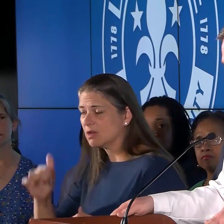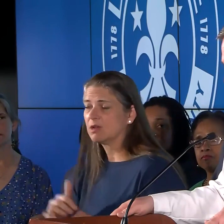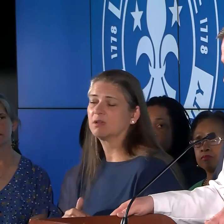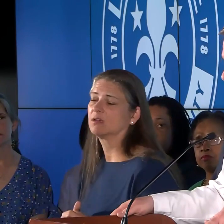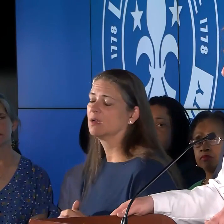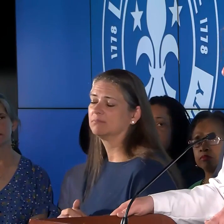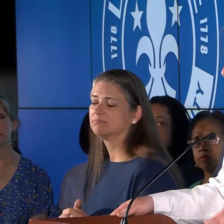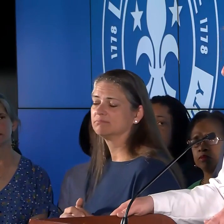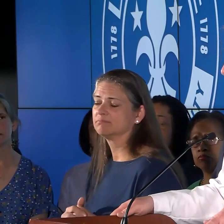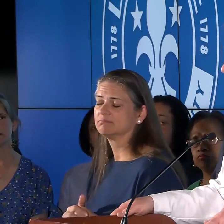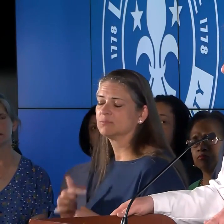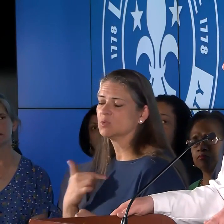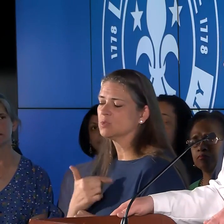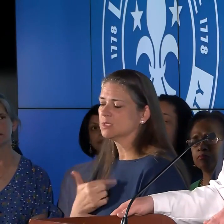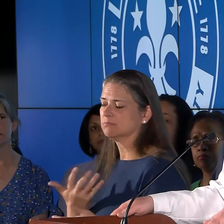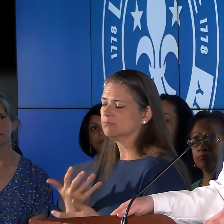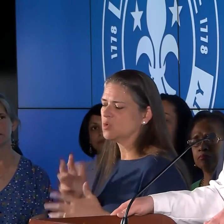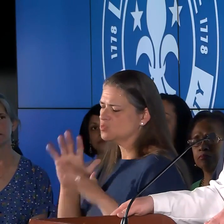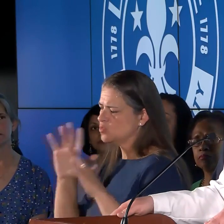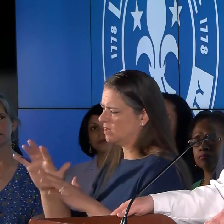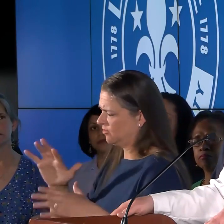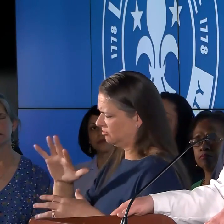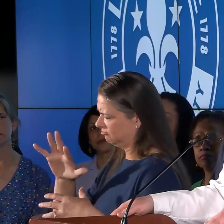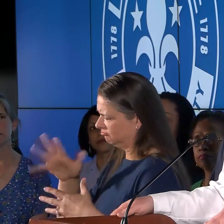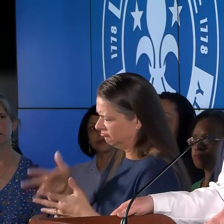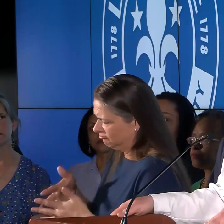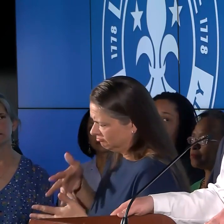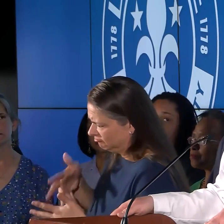*** wonderful and integral part of this city and I am proud to be part of U of